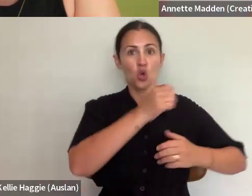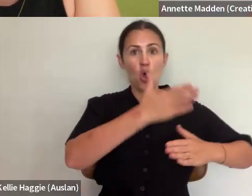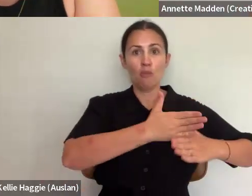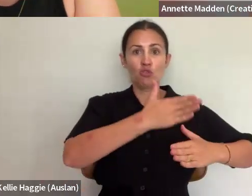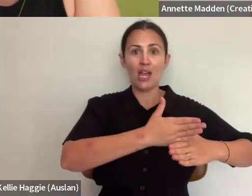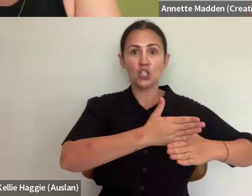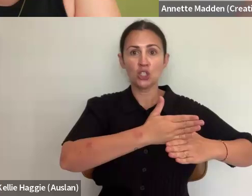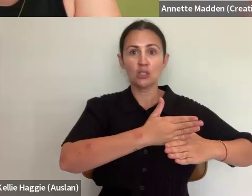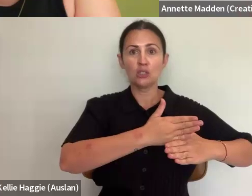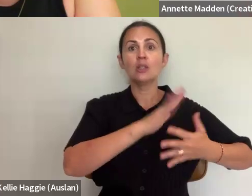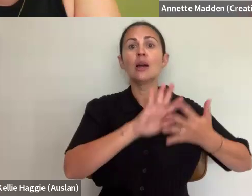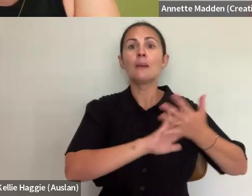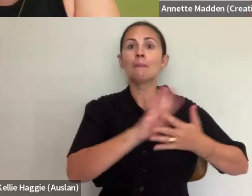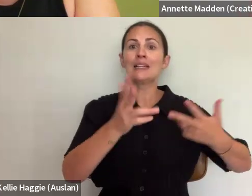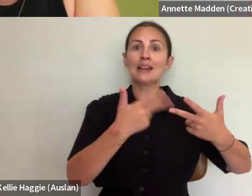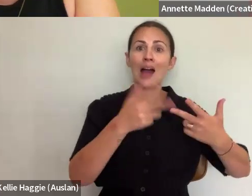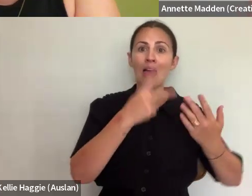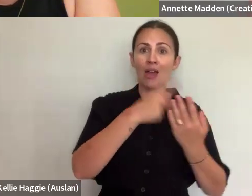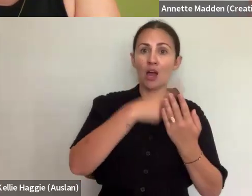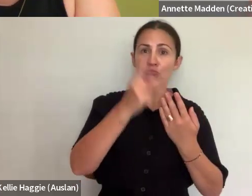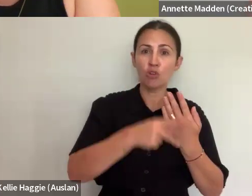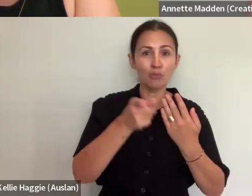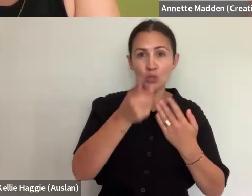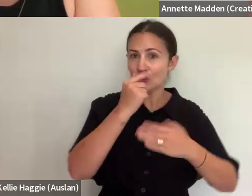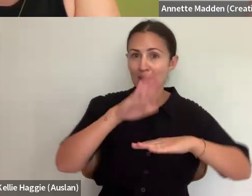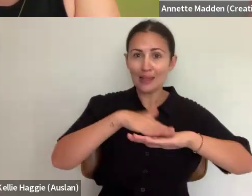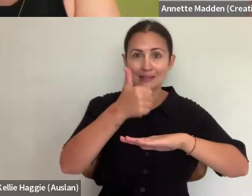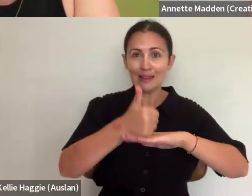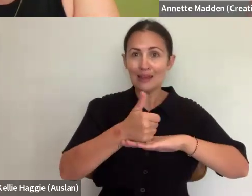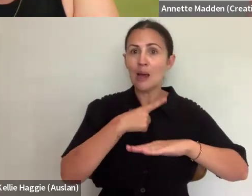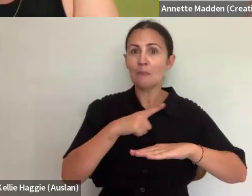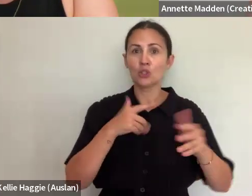It is, of course, by supporting core operations